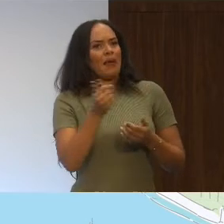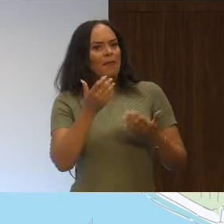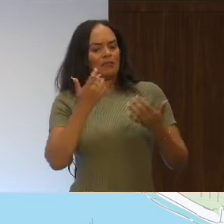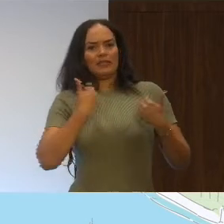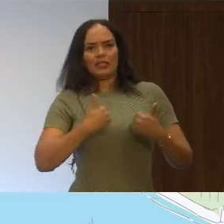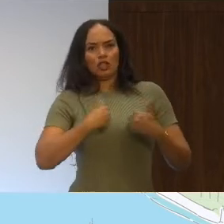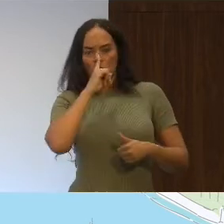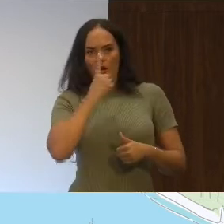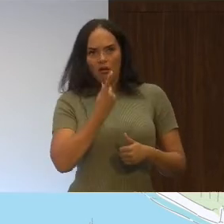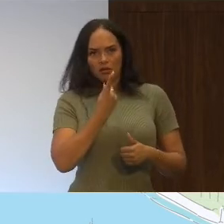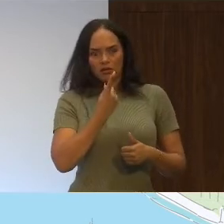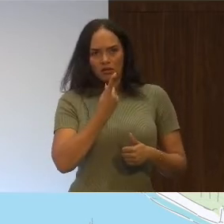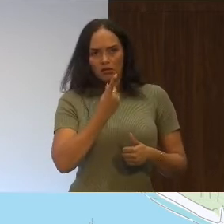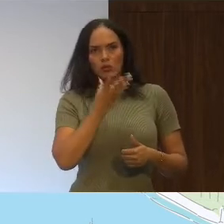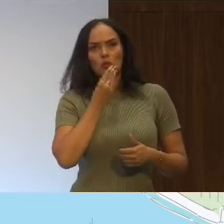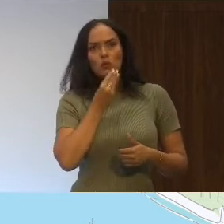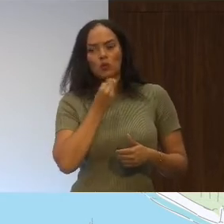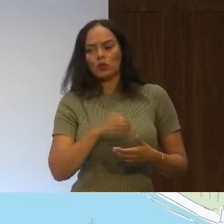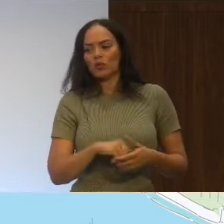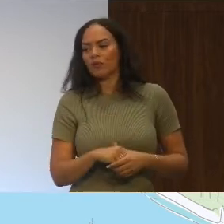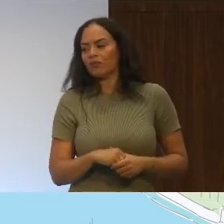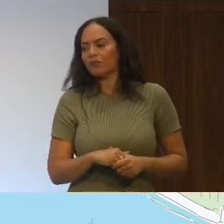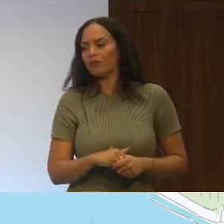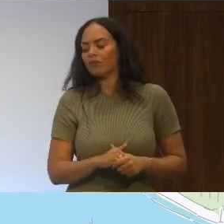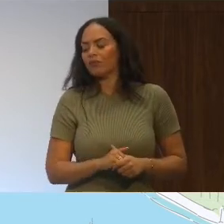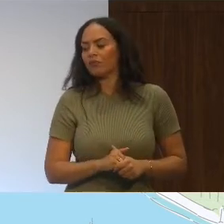If people have got Raynaud's phenomenon, which isn't uncommon, they will be careful